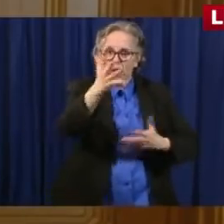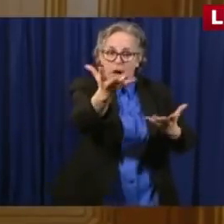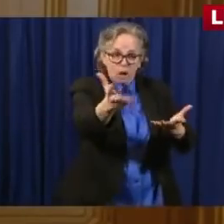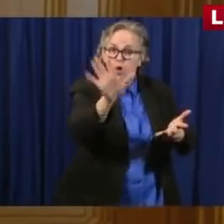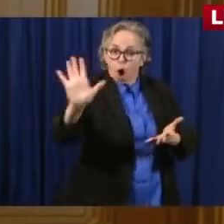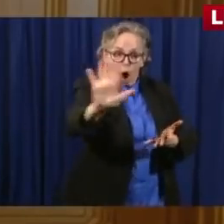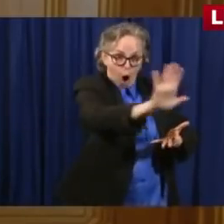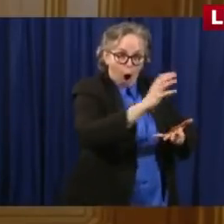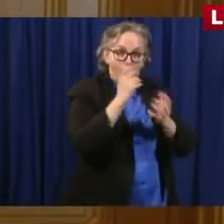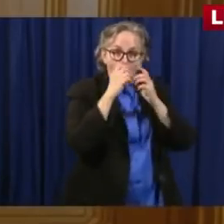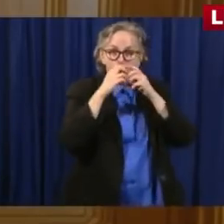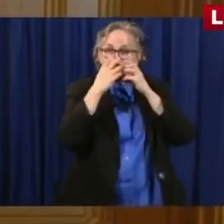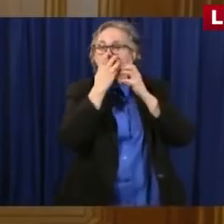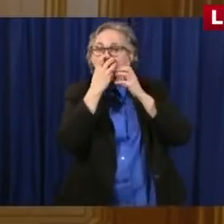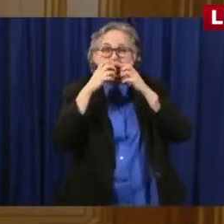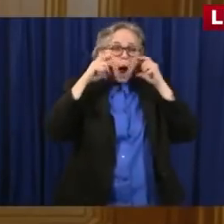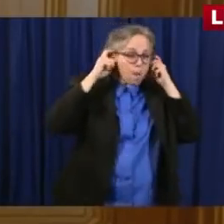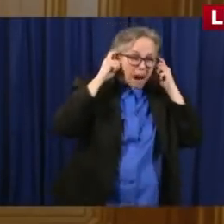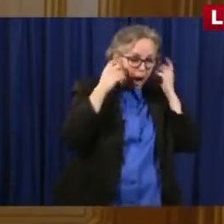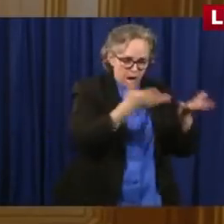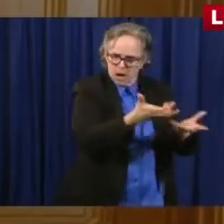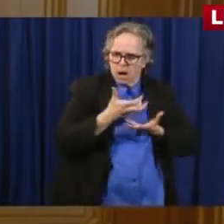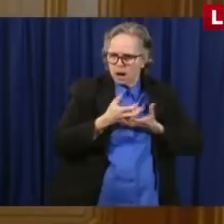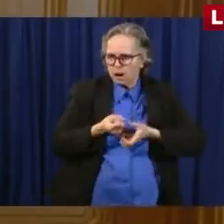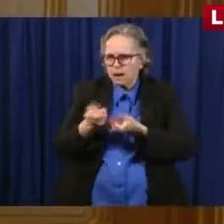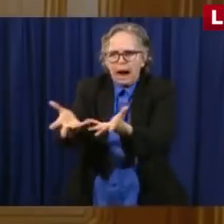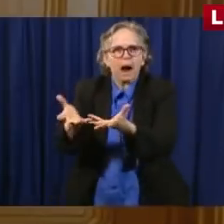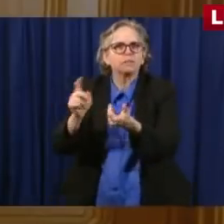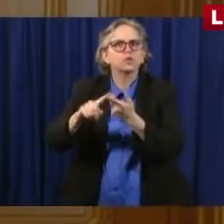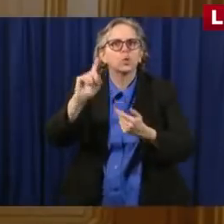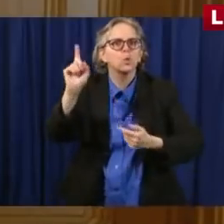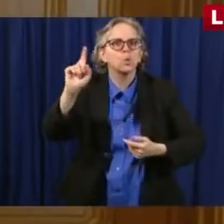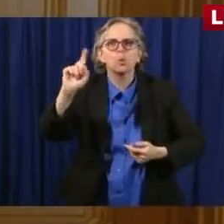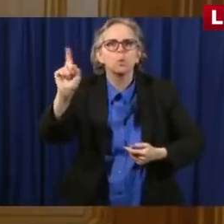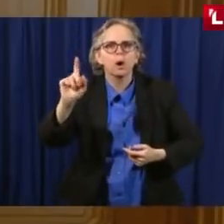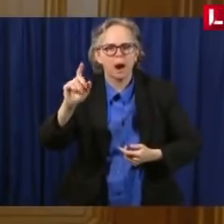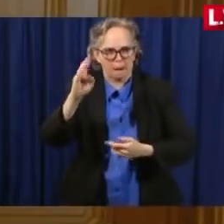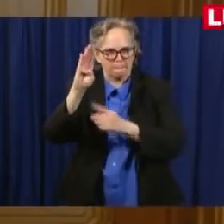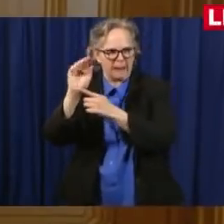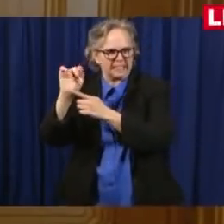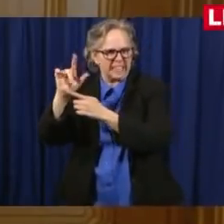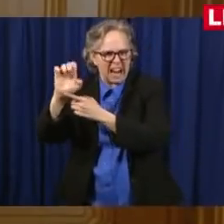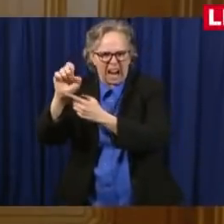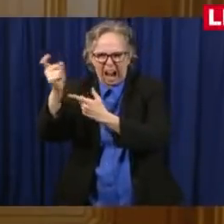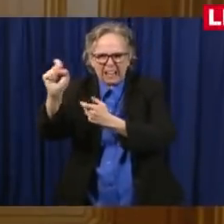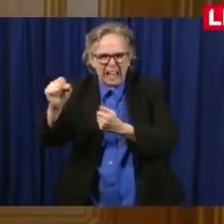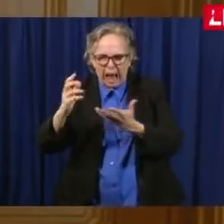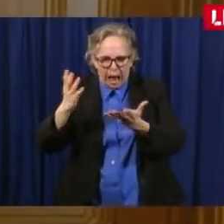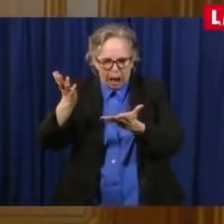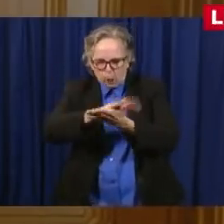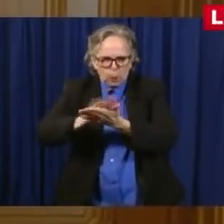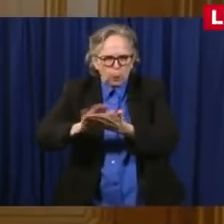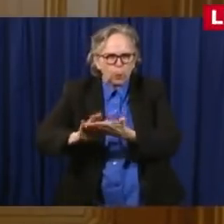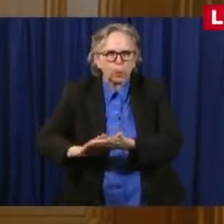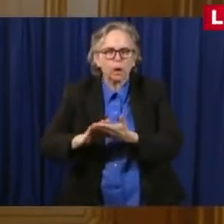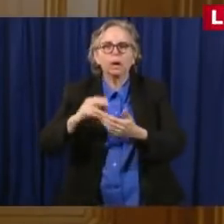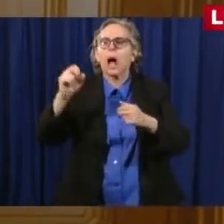WE NOW HAVE THE ABILITY IN OHIO TO USE THAT MASK UP TO 20 TIMES.